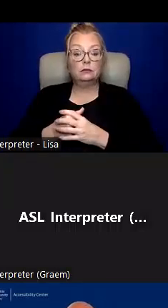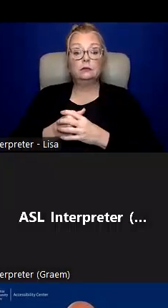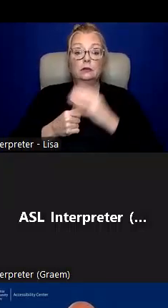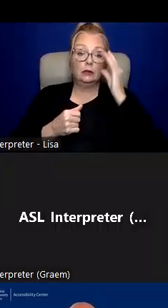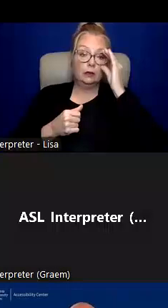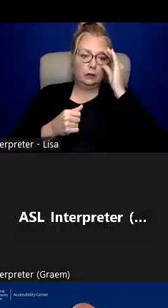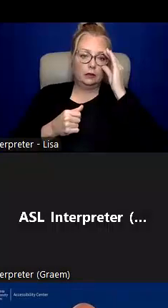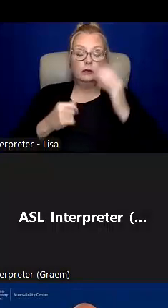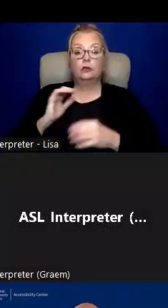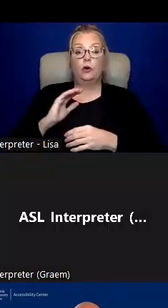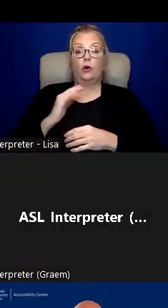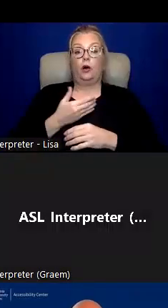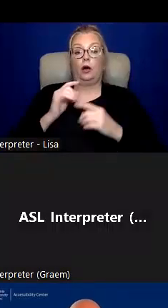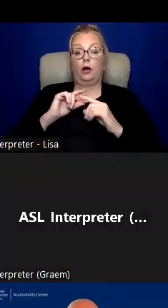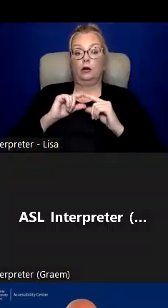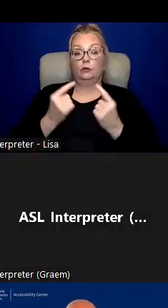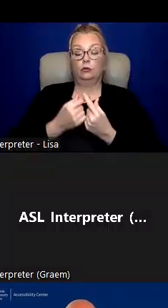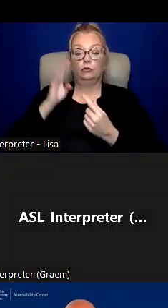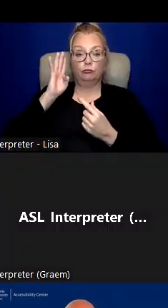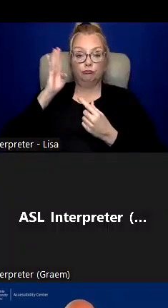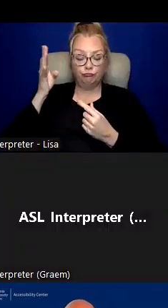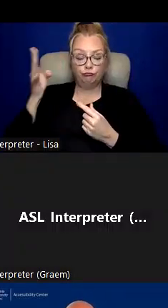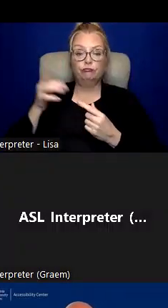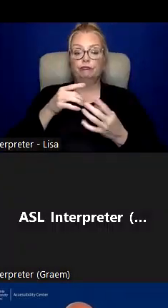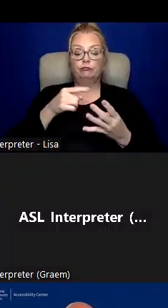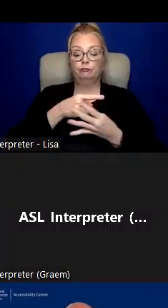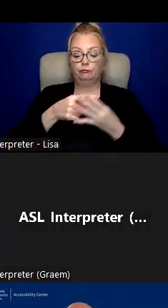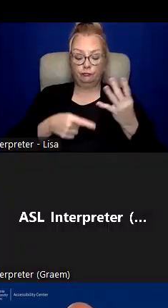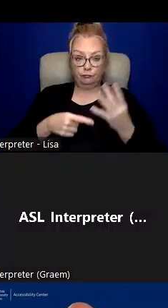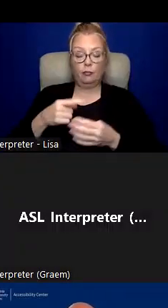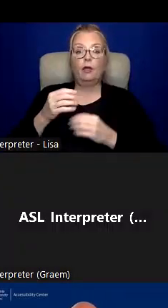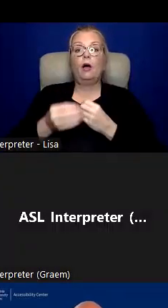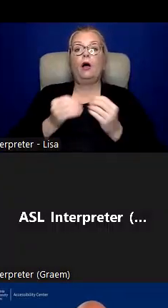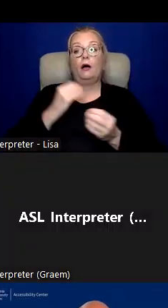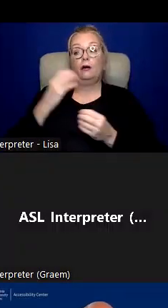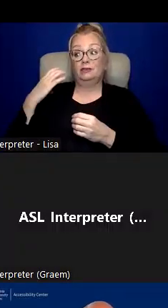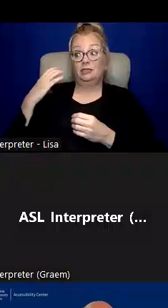What the Office of the Chancellor decided at that point was, OK, we have what we think will work.